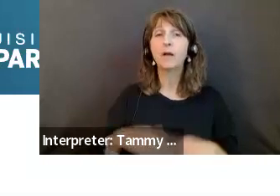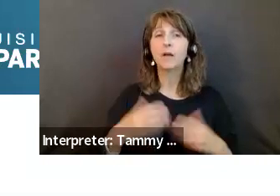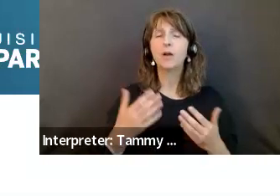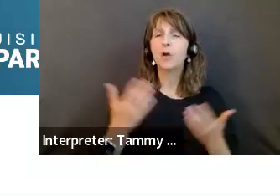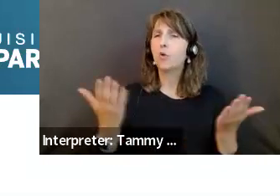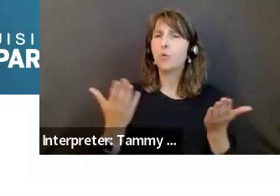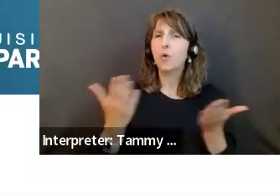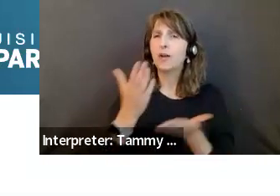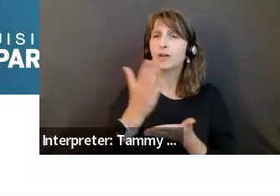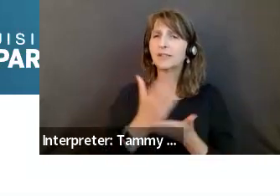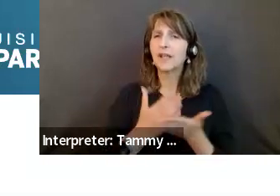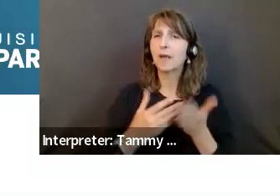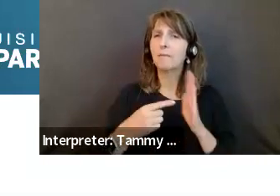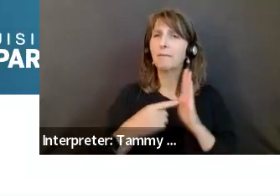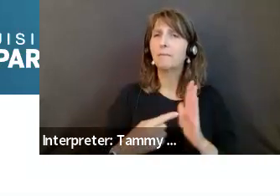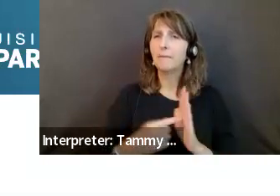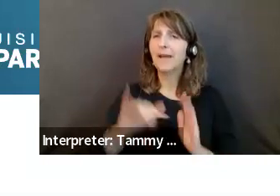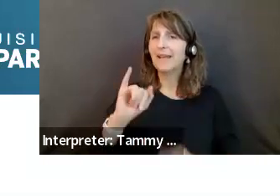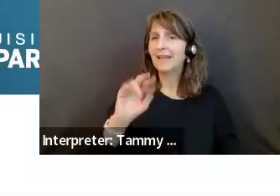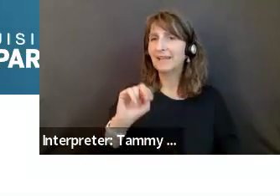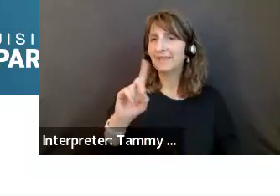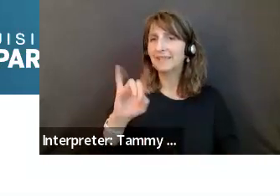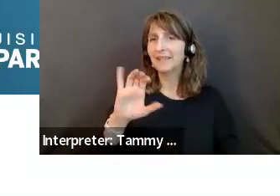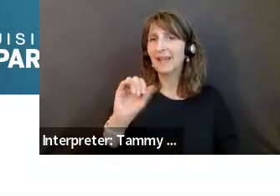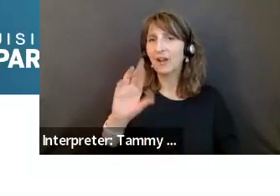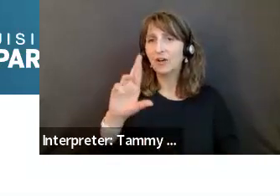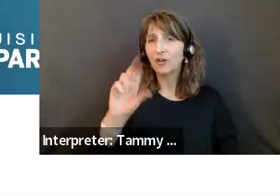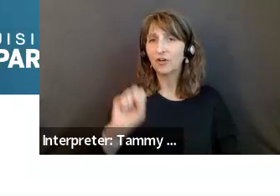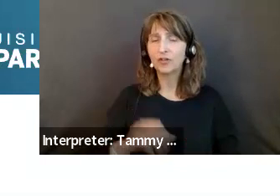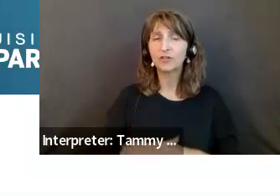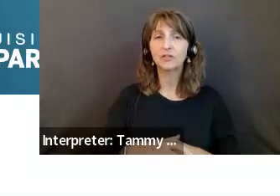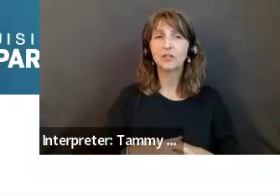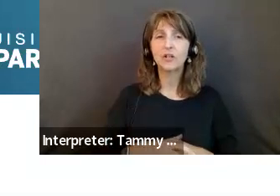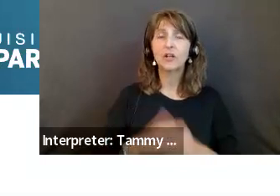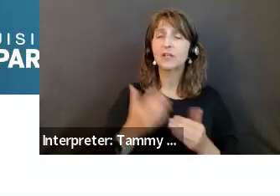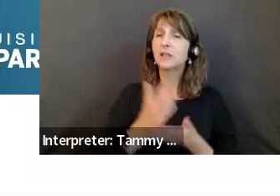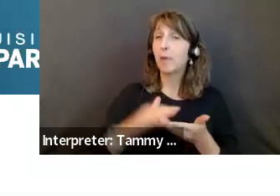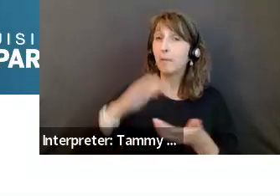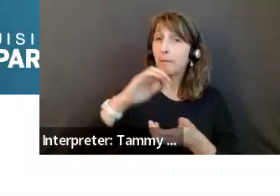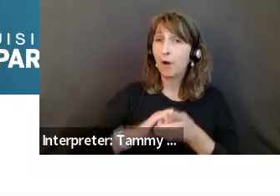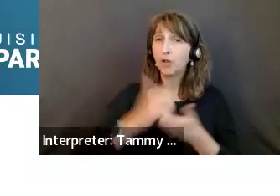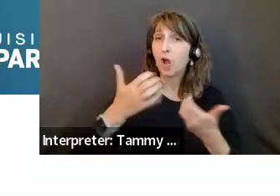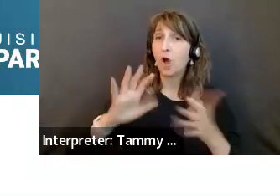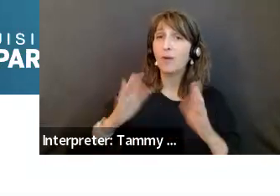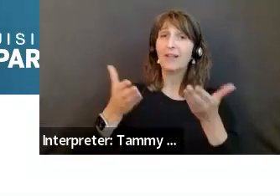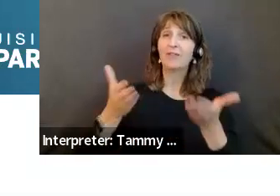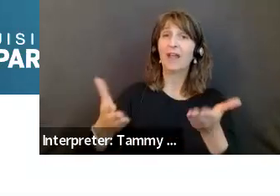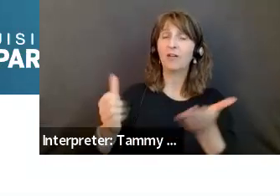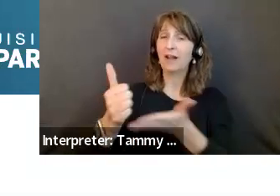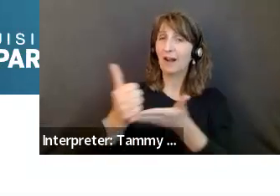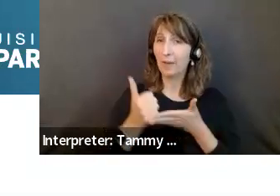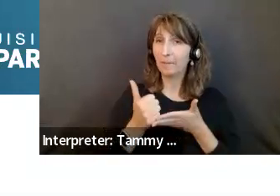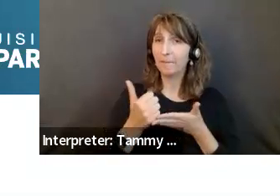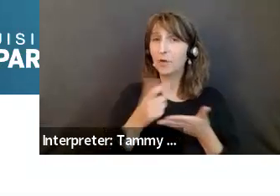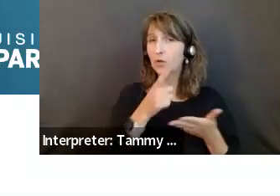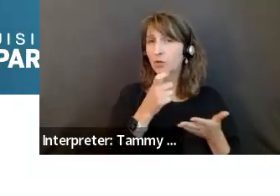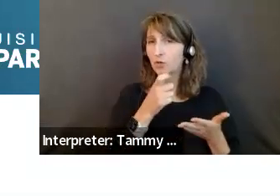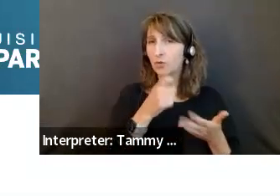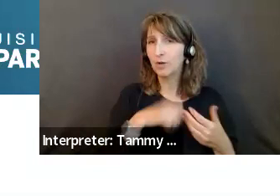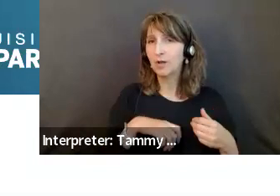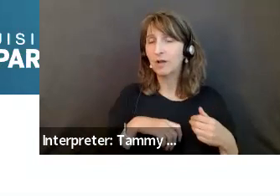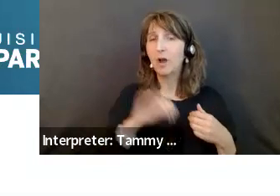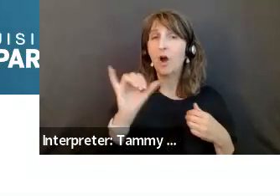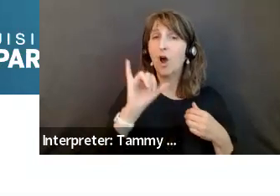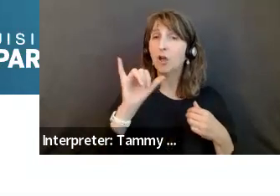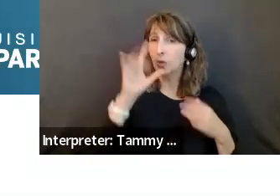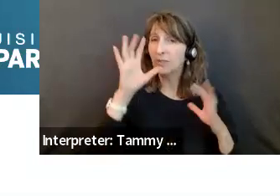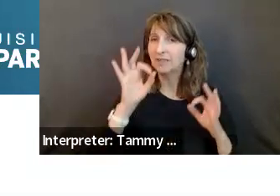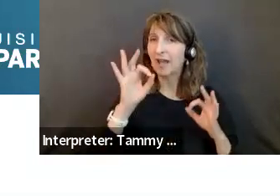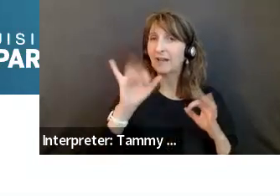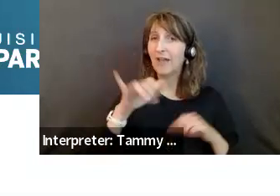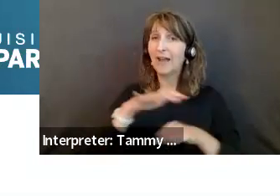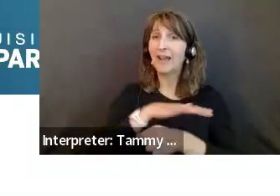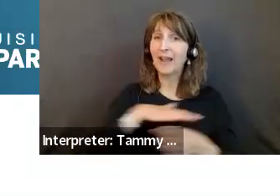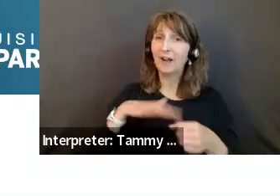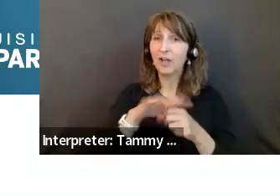That can help us. Reach that goal. We also wanted to look at the geographic area. Now, is this strategy something that's implemented statewide?